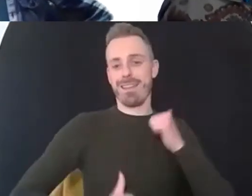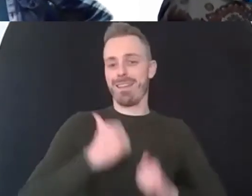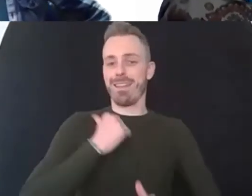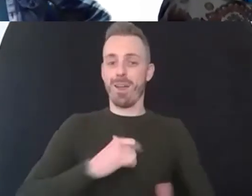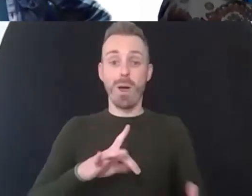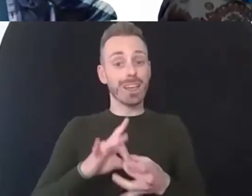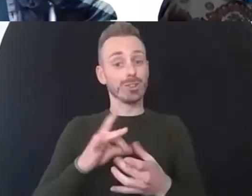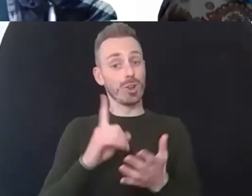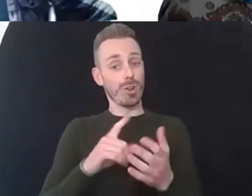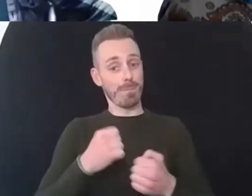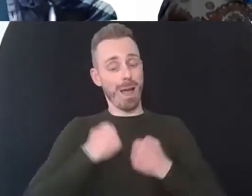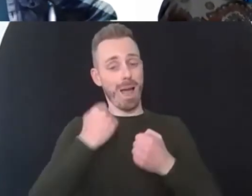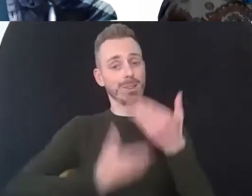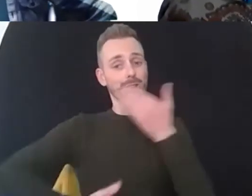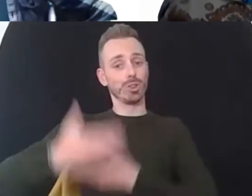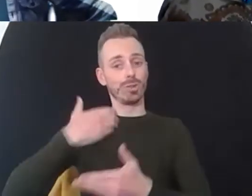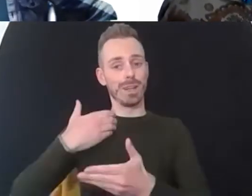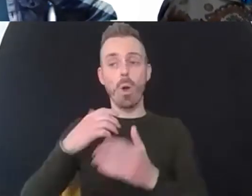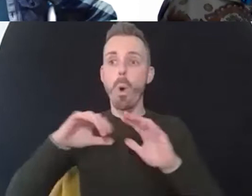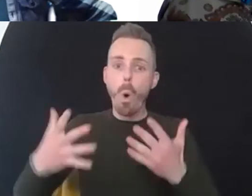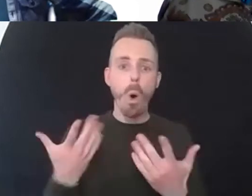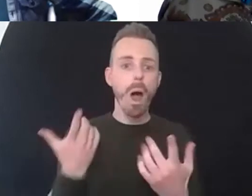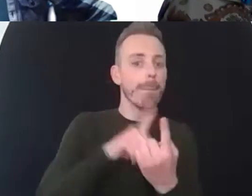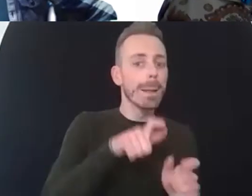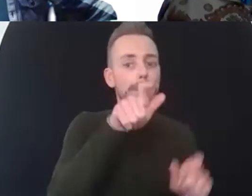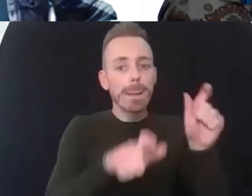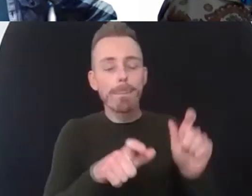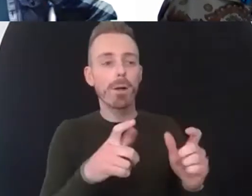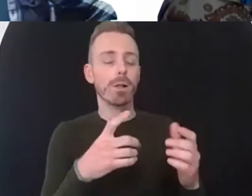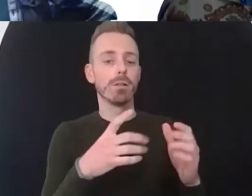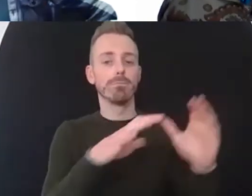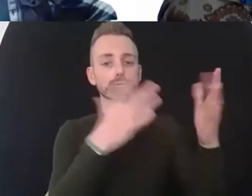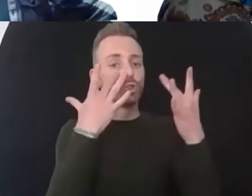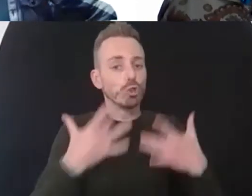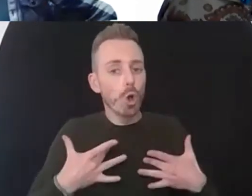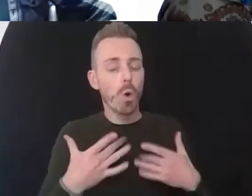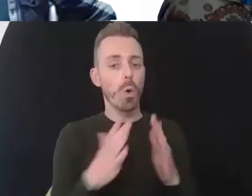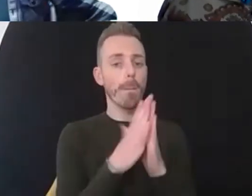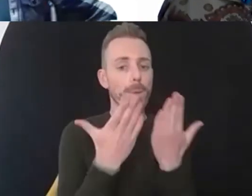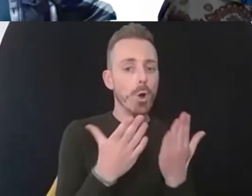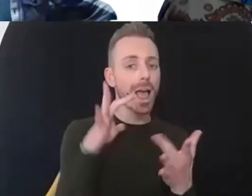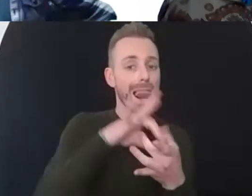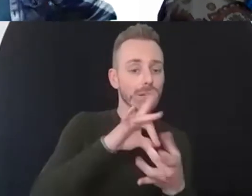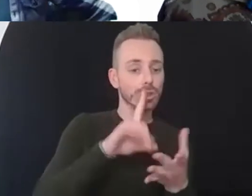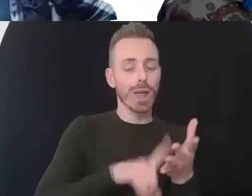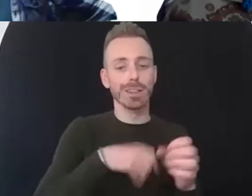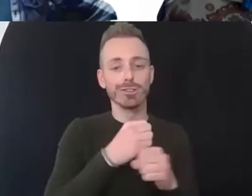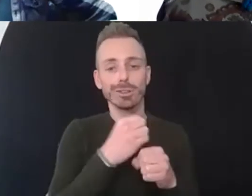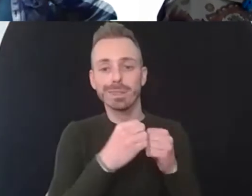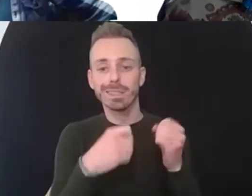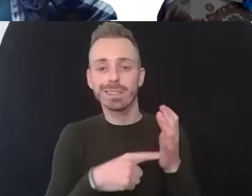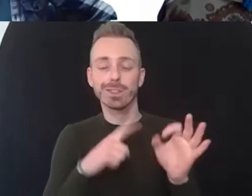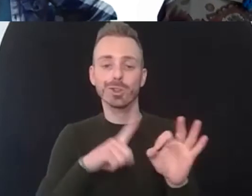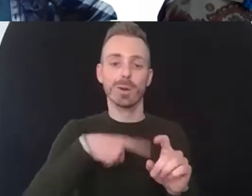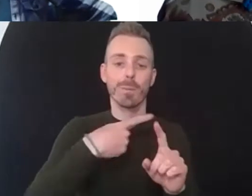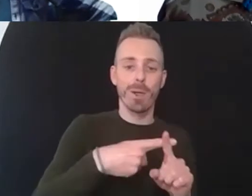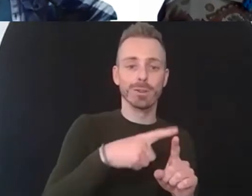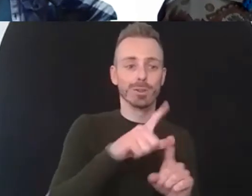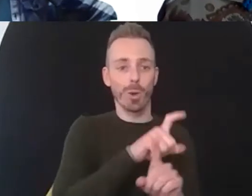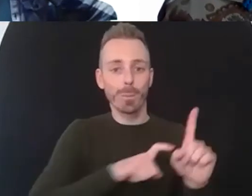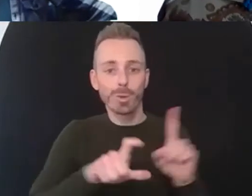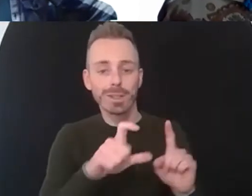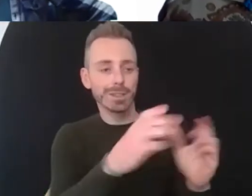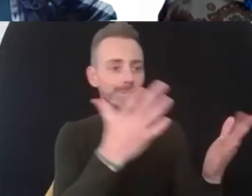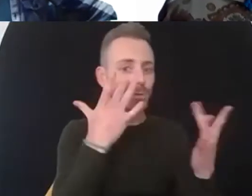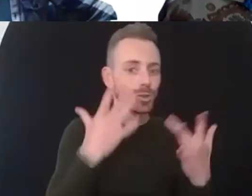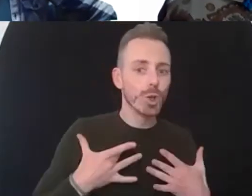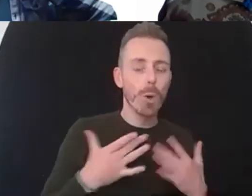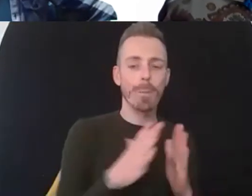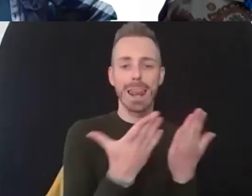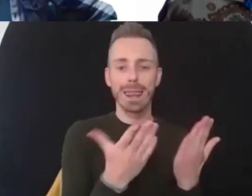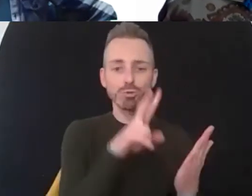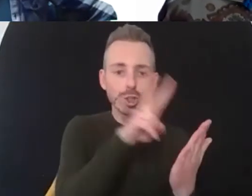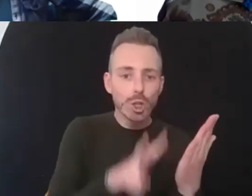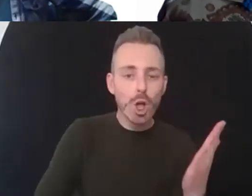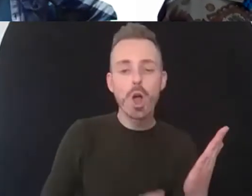um introducing me to um other people in the lgbtq plus community and um or guiding me to basels